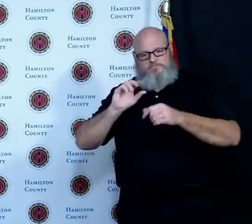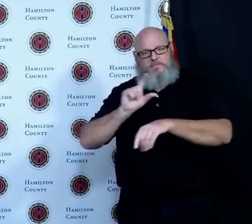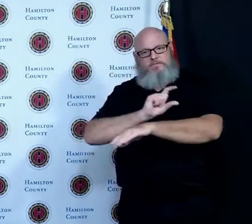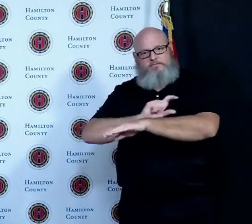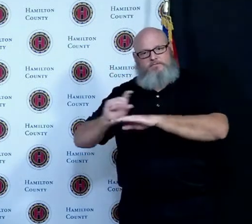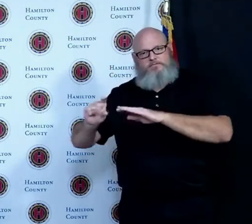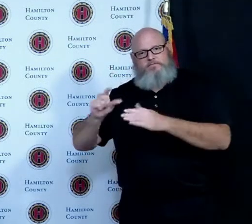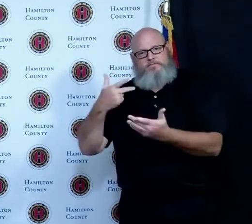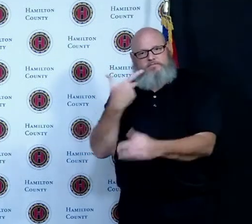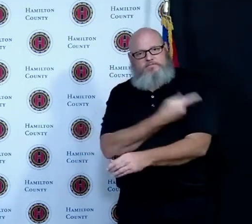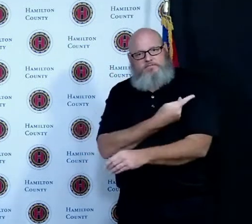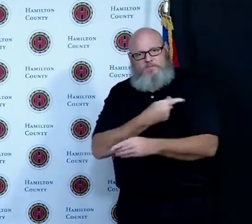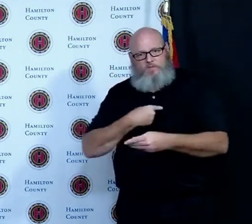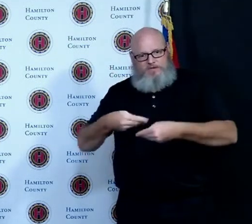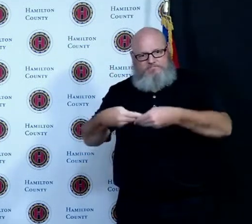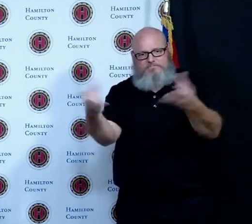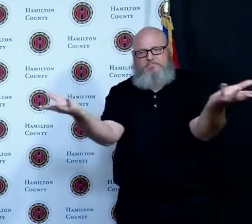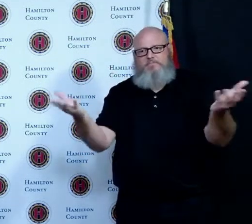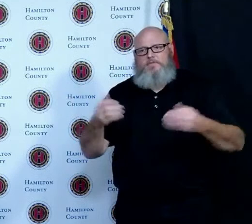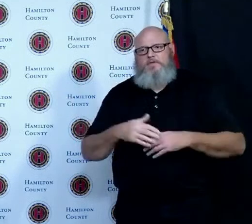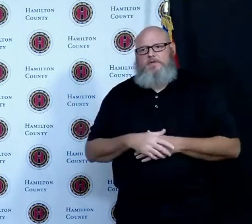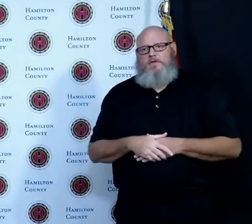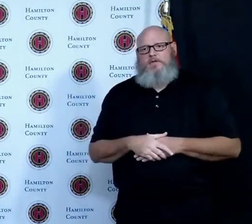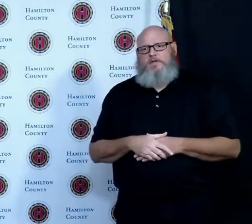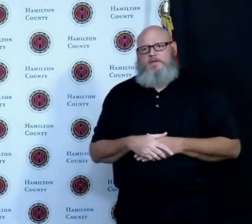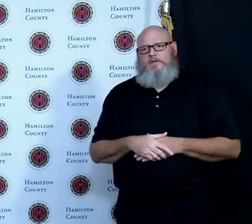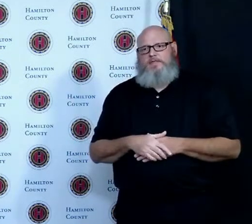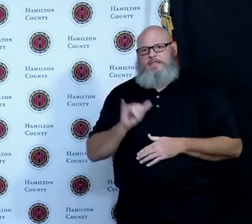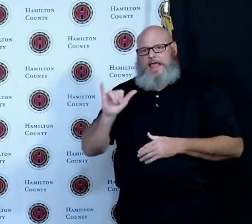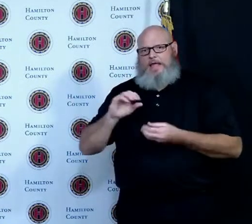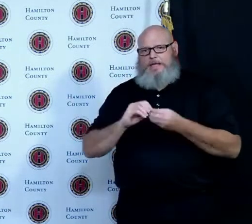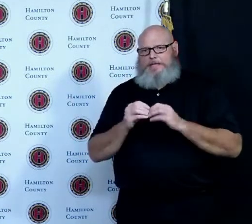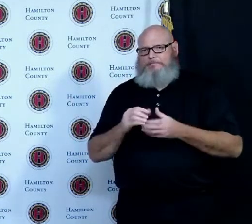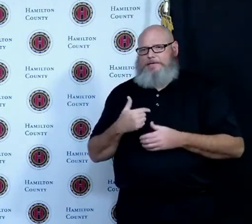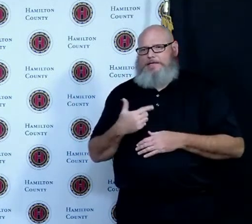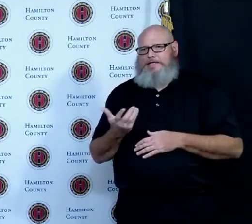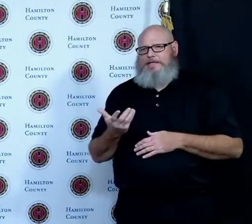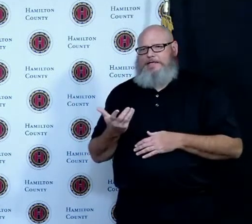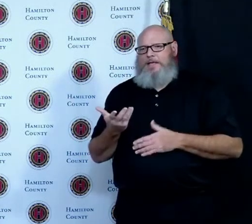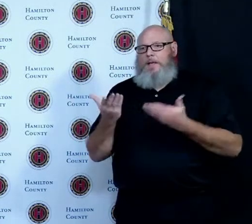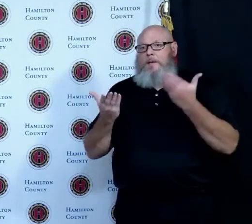that number it's possible that it's on the state's dashboard which is on the coronavirus web page